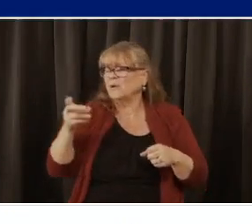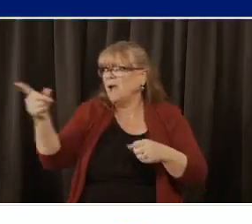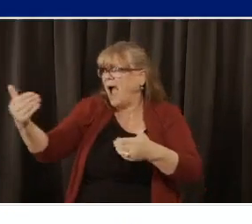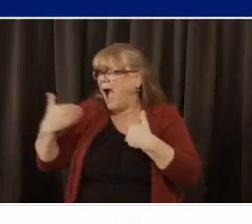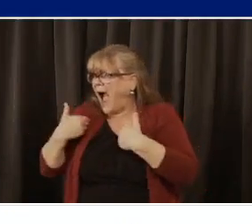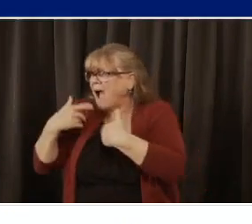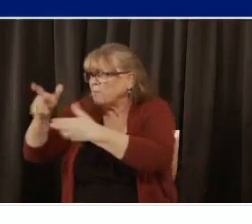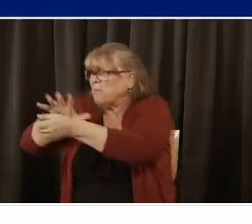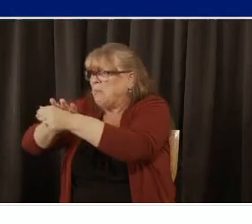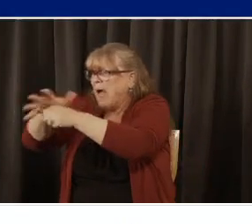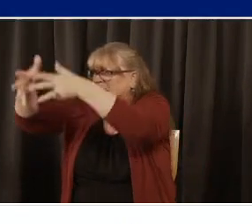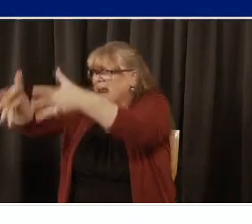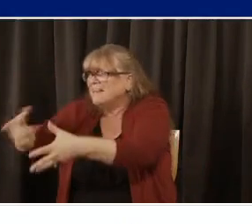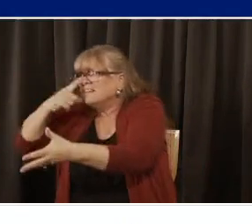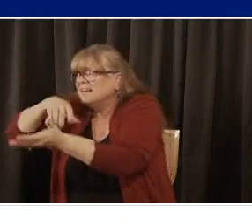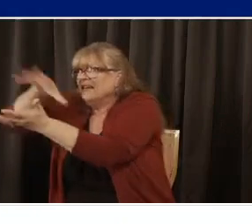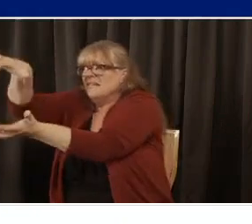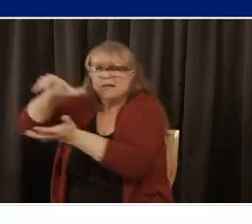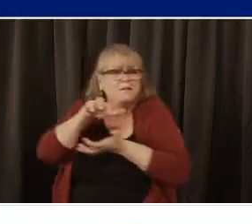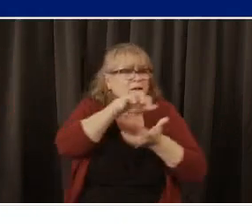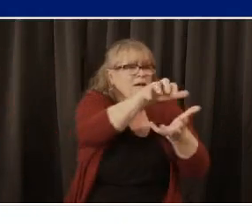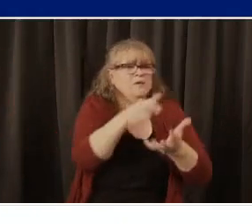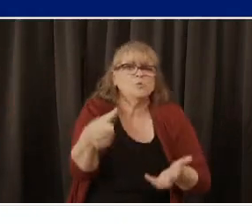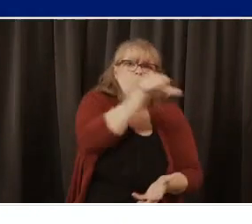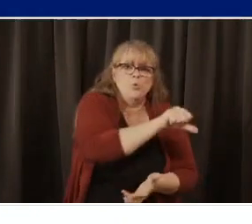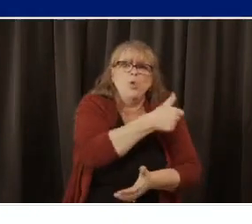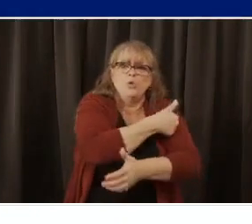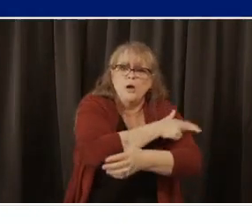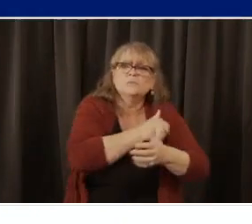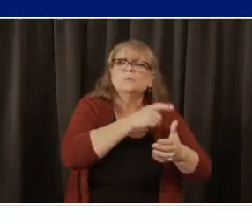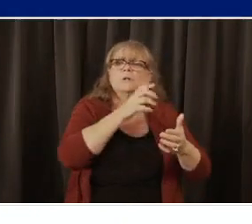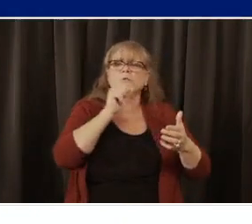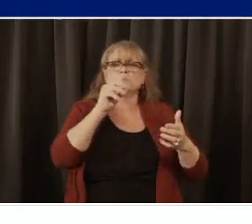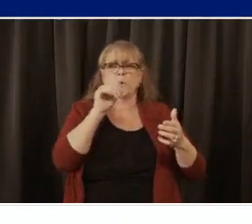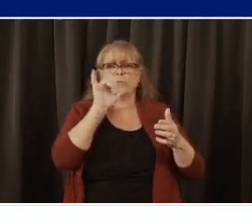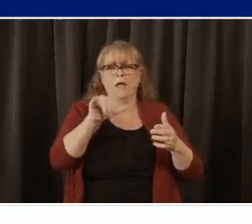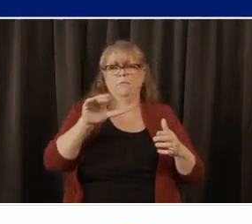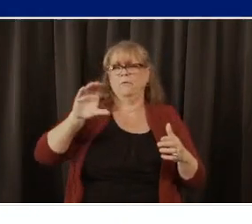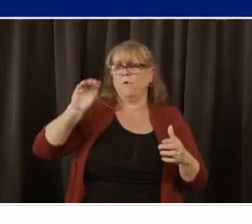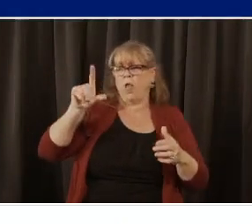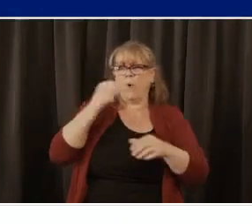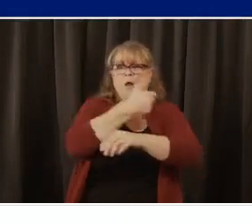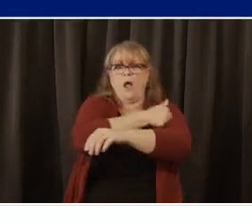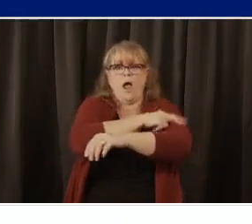to another, to ensure that we never breach the capacity of our healthcare system. Next slide.